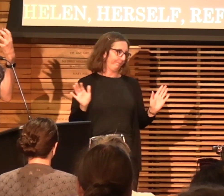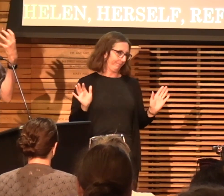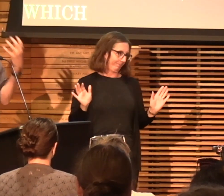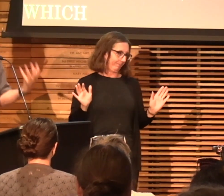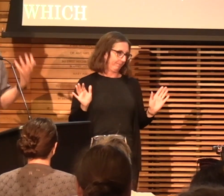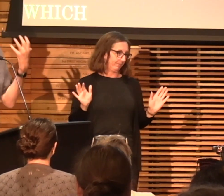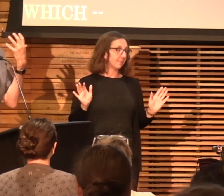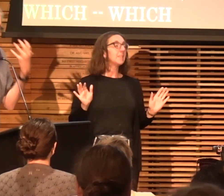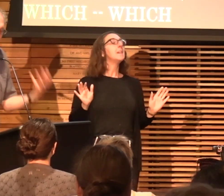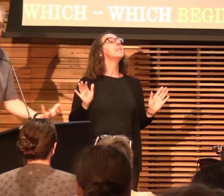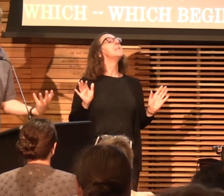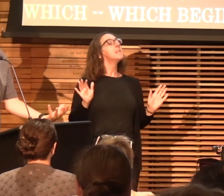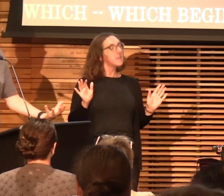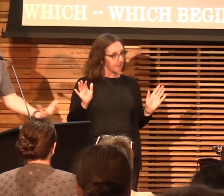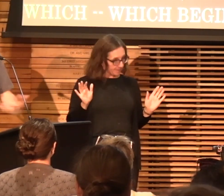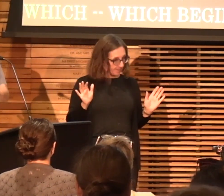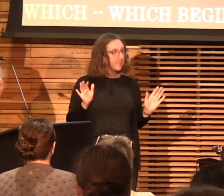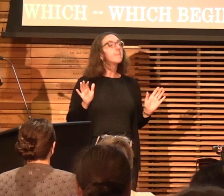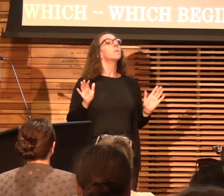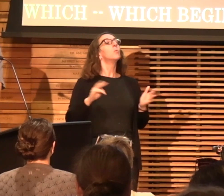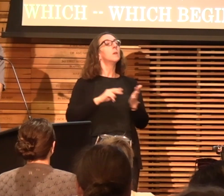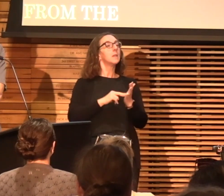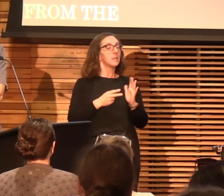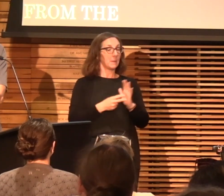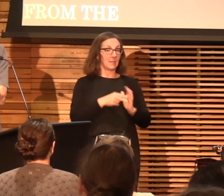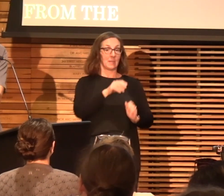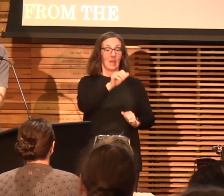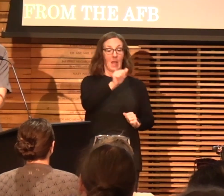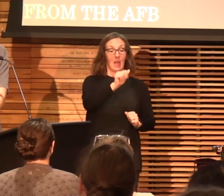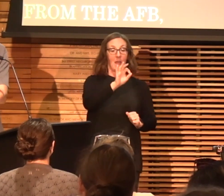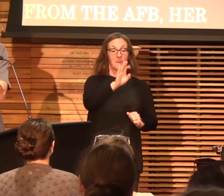which begins an intense pressure from the AFB, her employer;